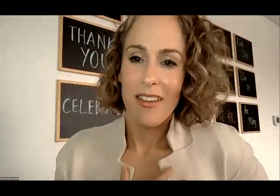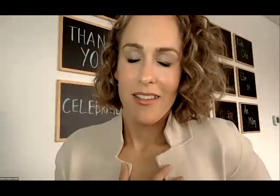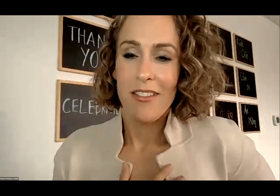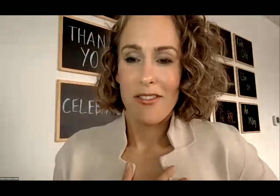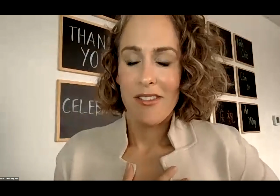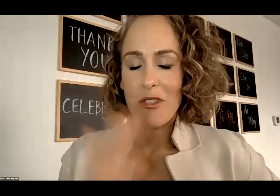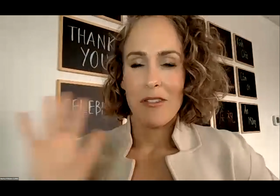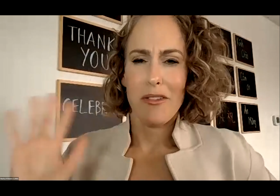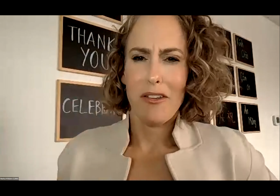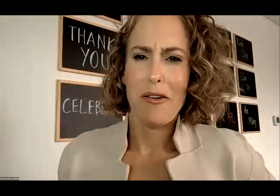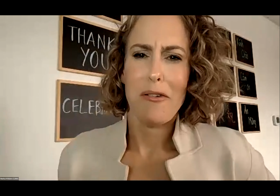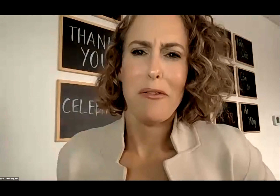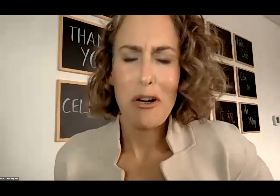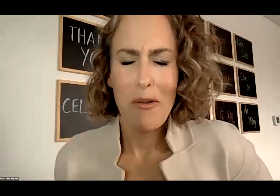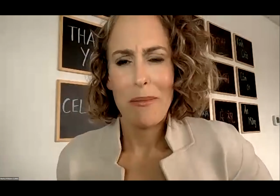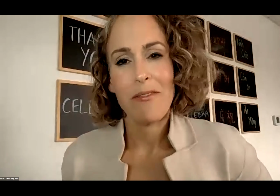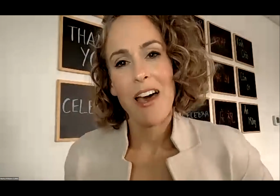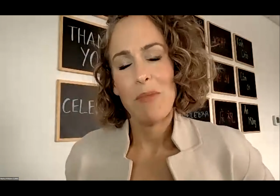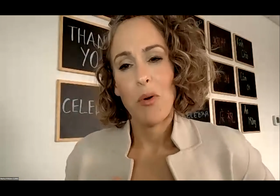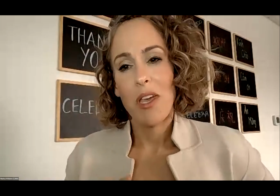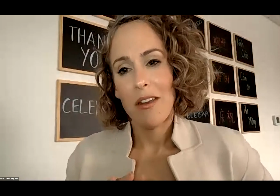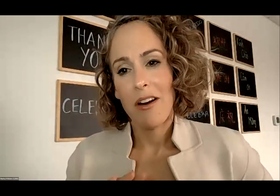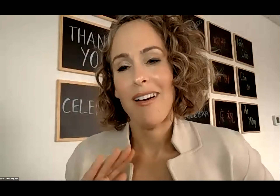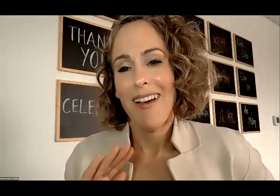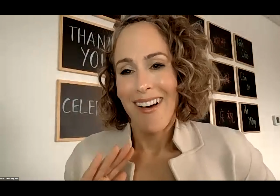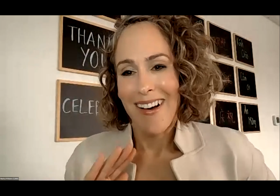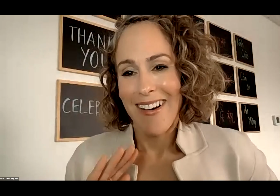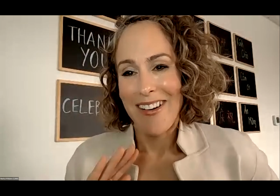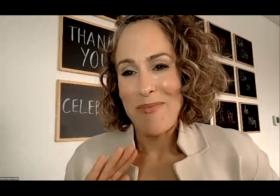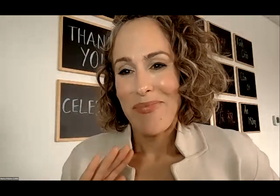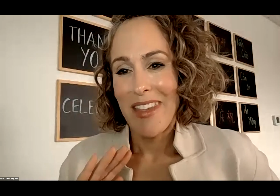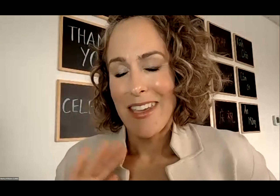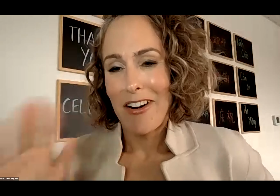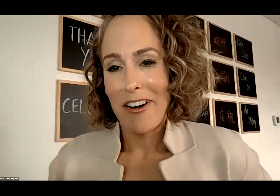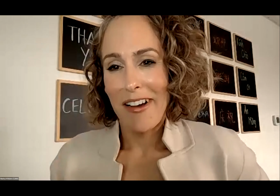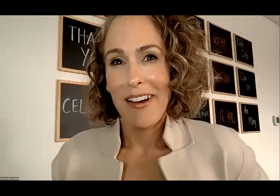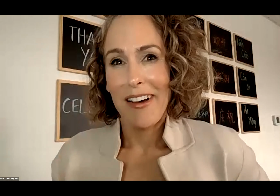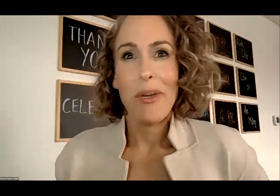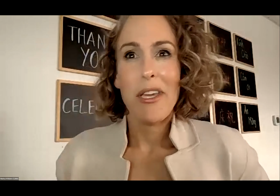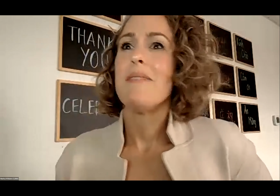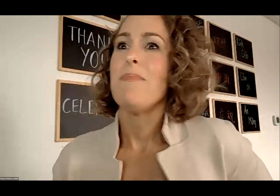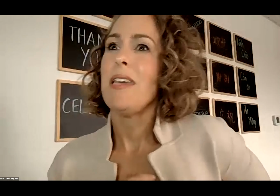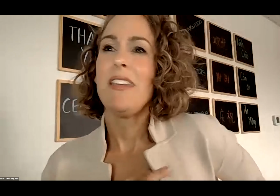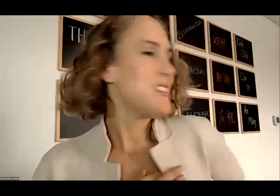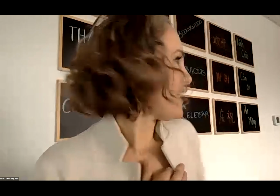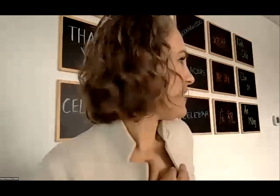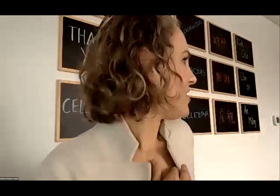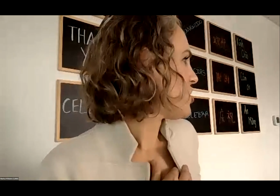And there's absolutely no requirement of that but in our, we can maybe stick it in the chat